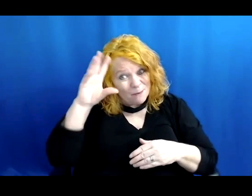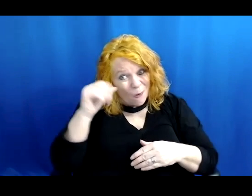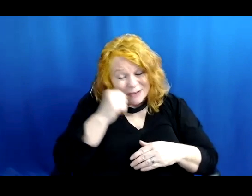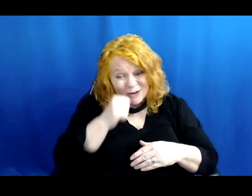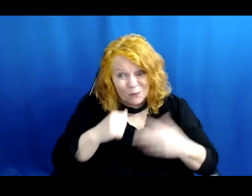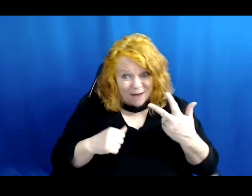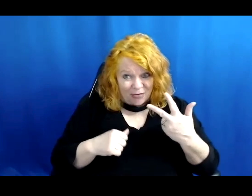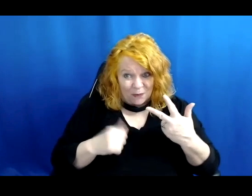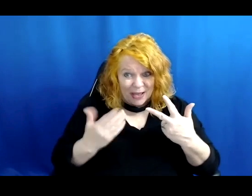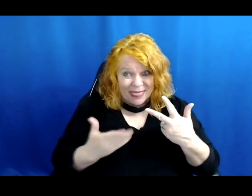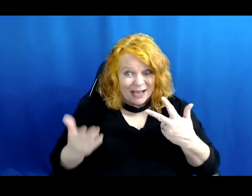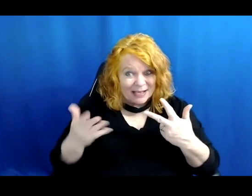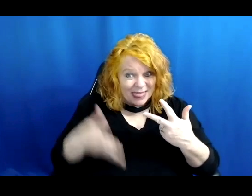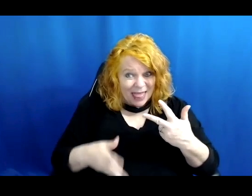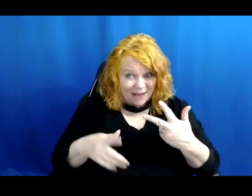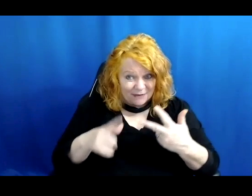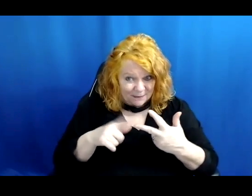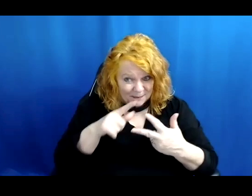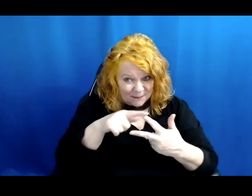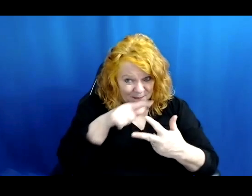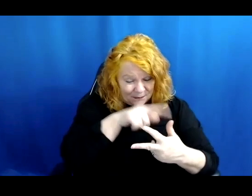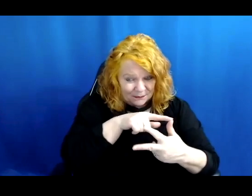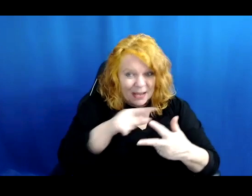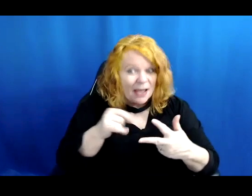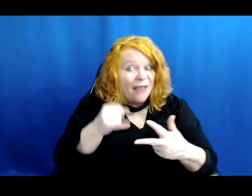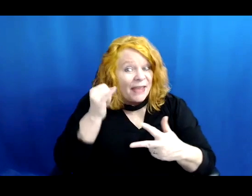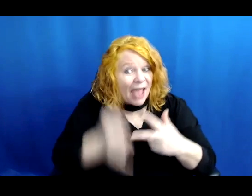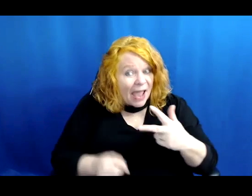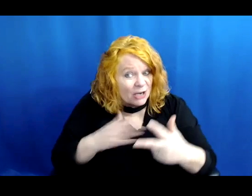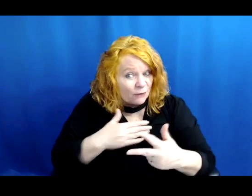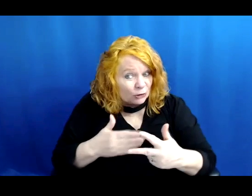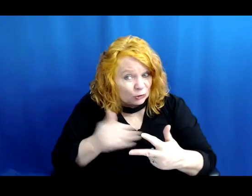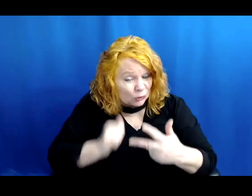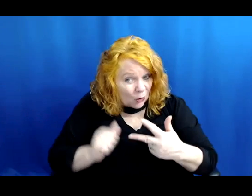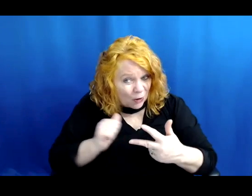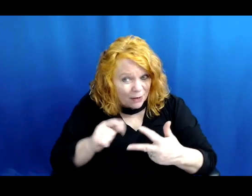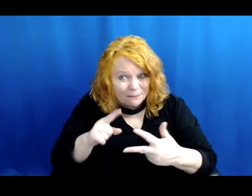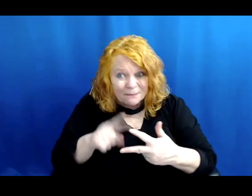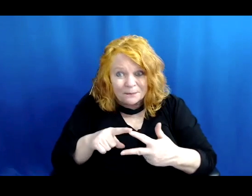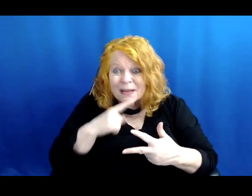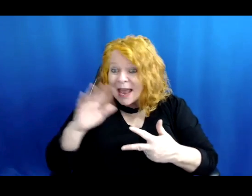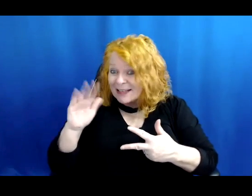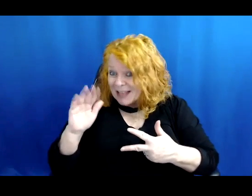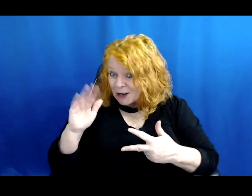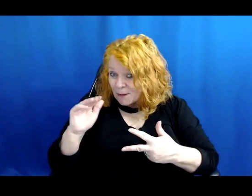We have to sing the end of the show song and say goodbye to Big Marvin and Midwest Marvin.